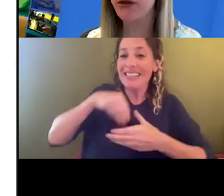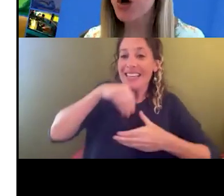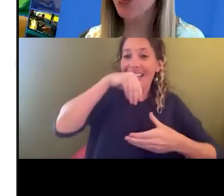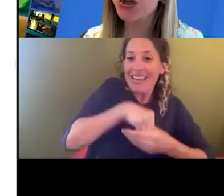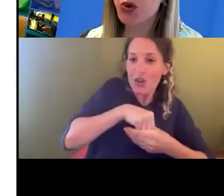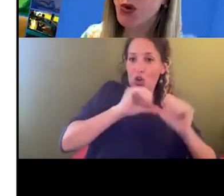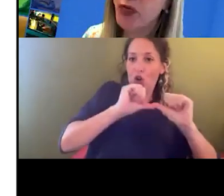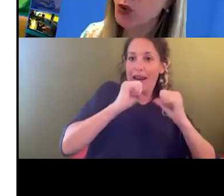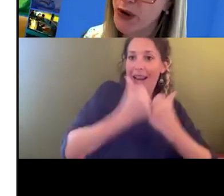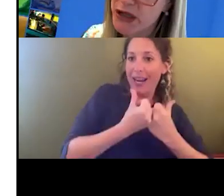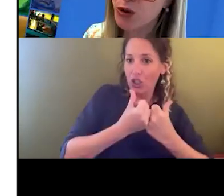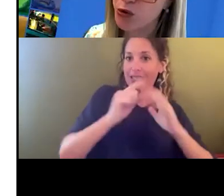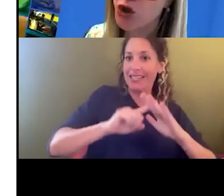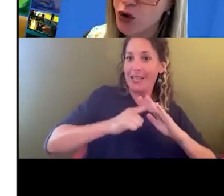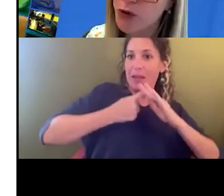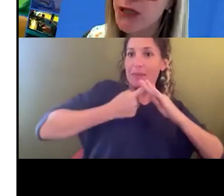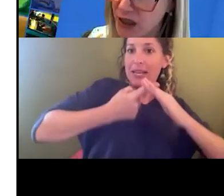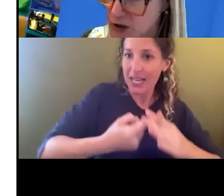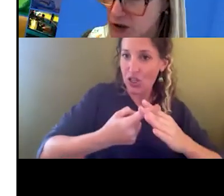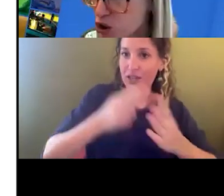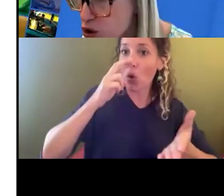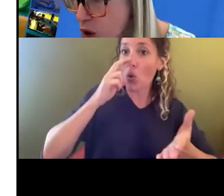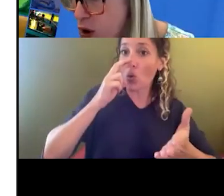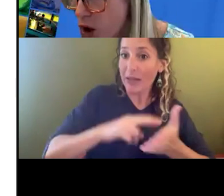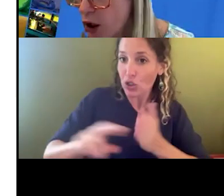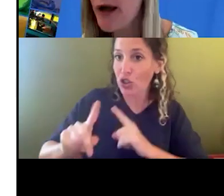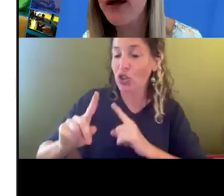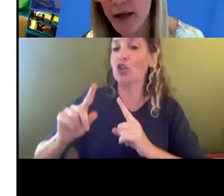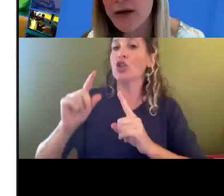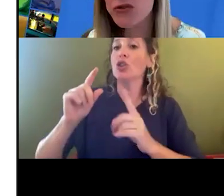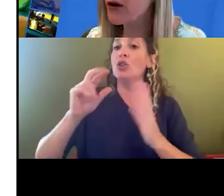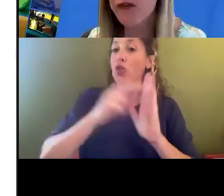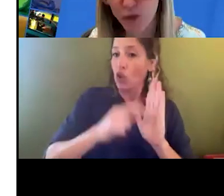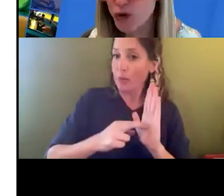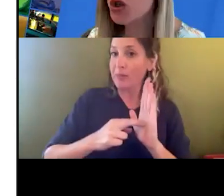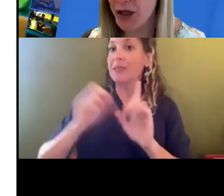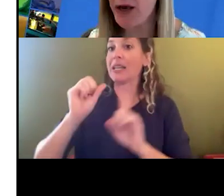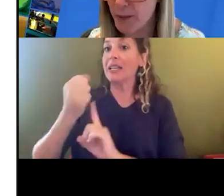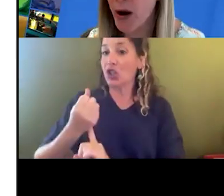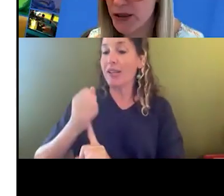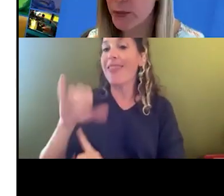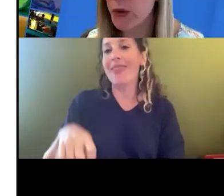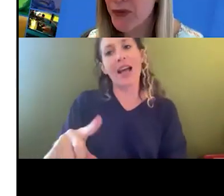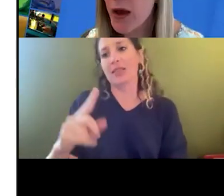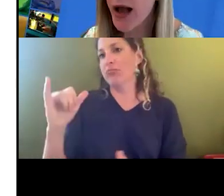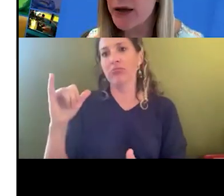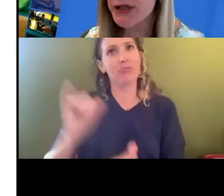which is what the research terms and conditions are is virtually impossible.